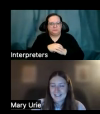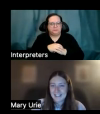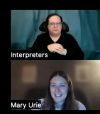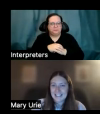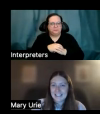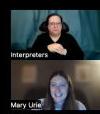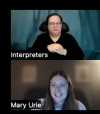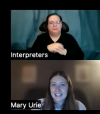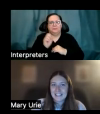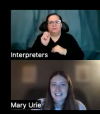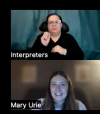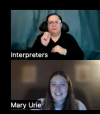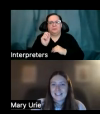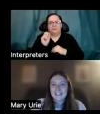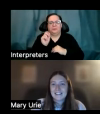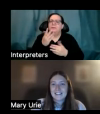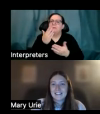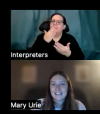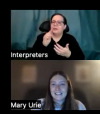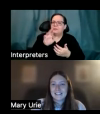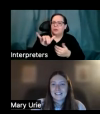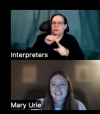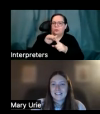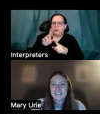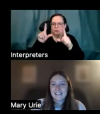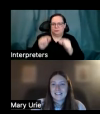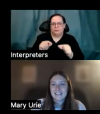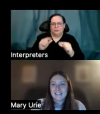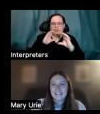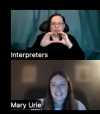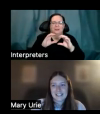Alrighty. Thanks, Mary. And just a reminder to close your chat just in case. Yes.